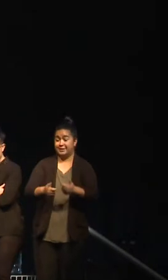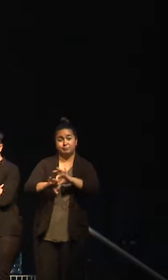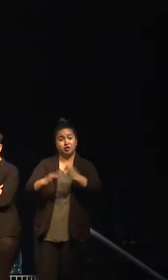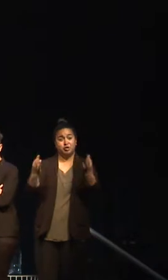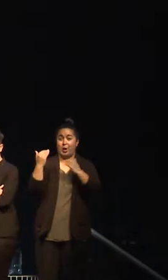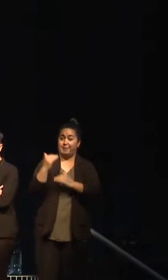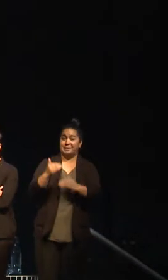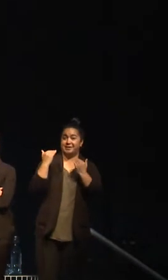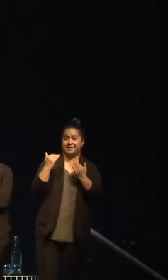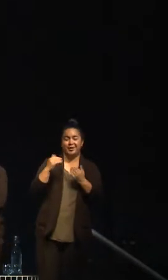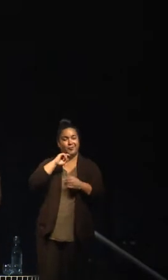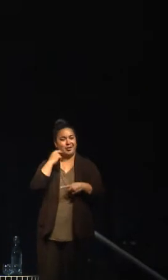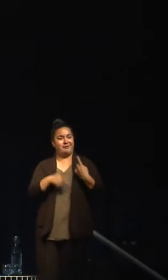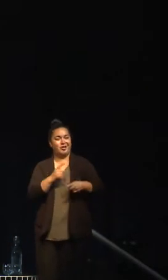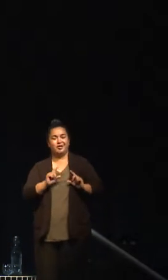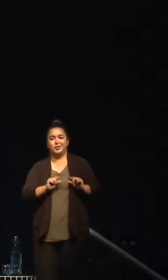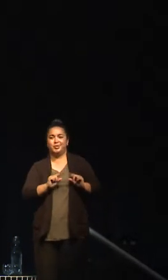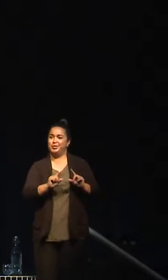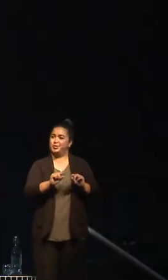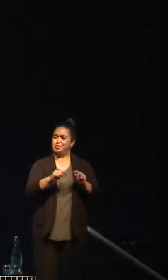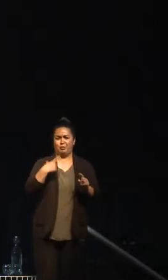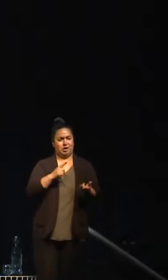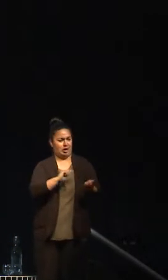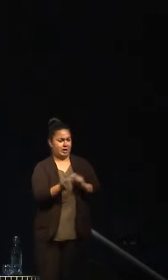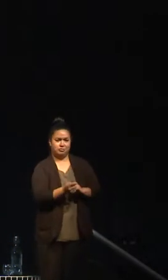to keep on doing what you've always done. Why mess with it you're making money, just